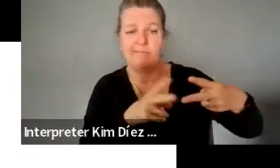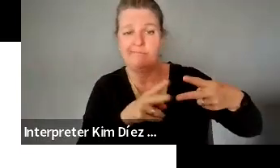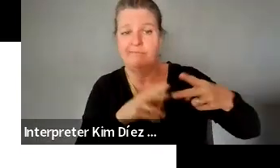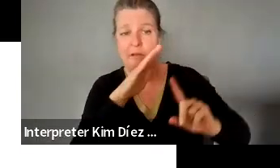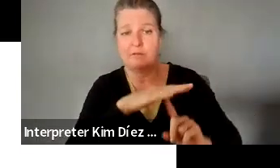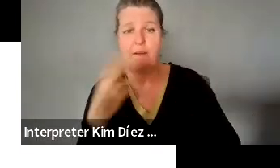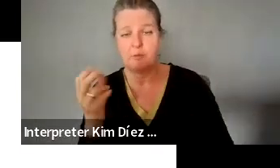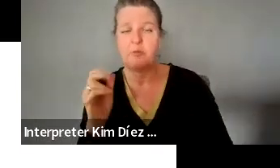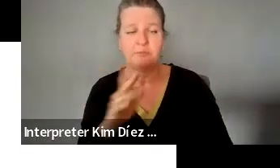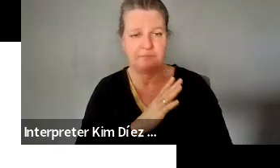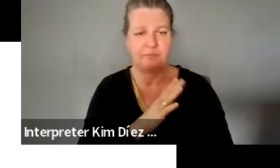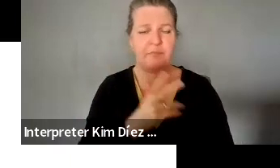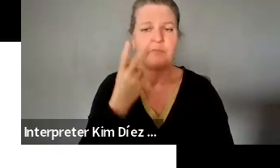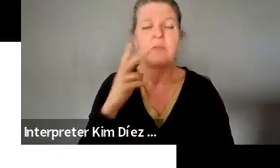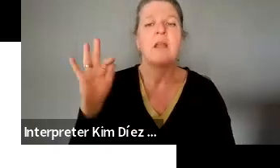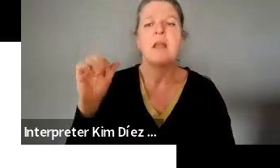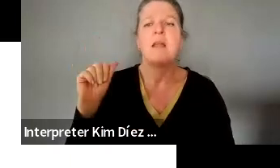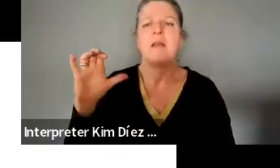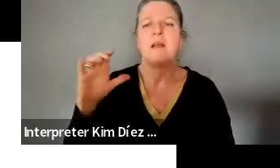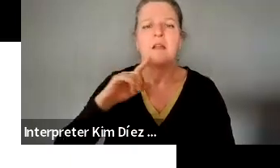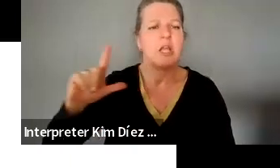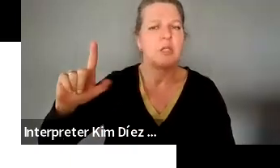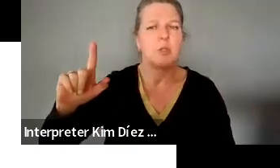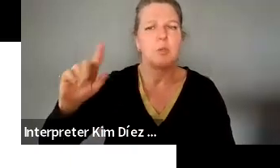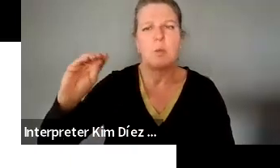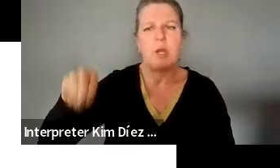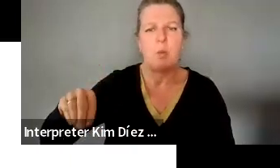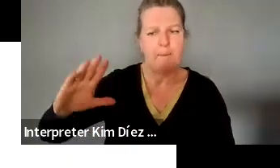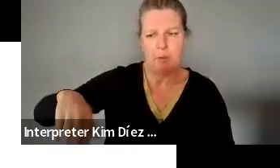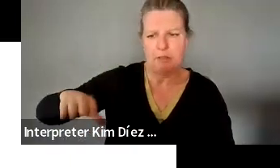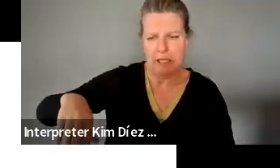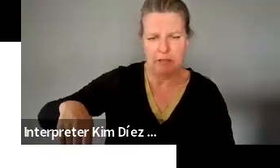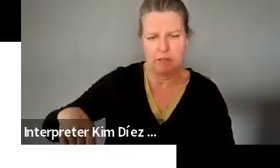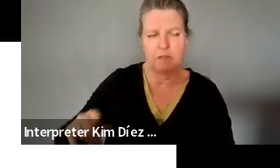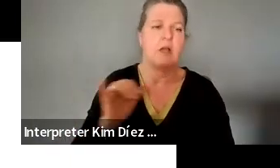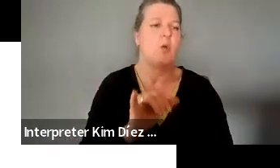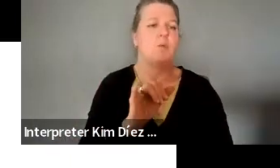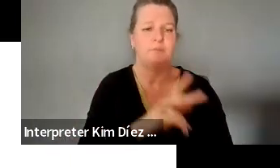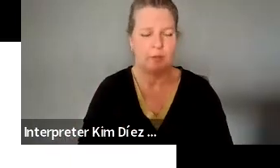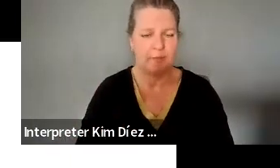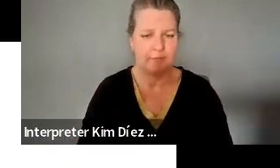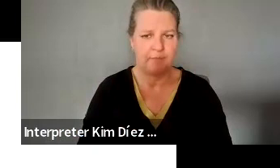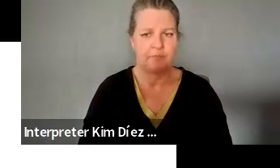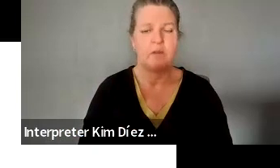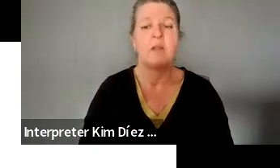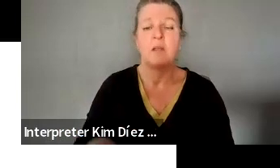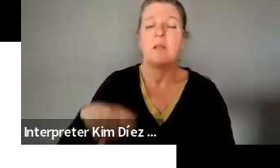And actually, I see faculty as 21% at the bottom there. You know, I think there's probably a few people